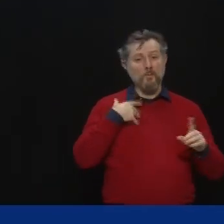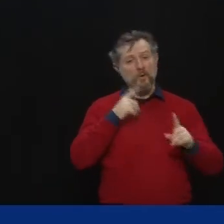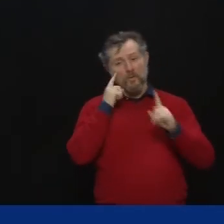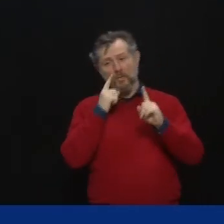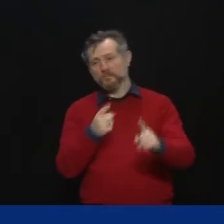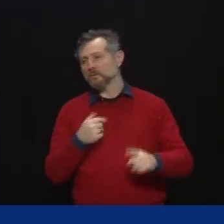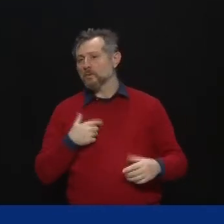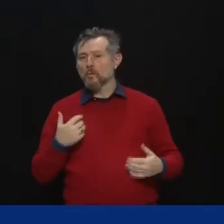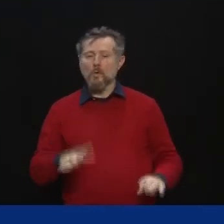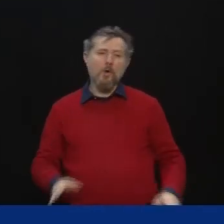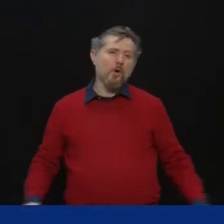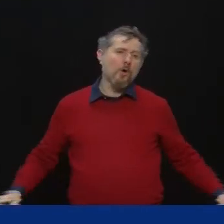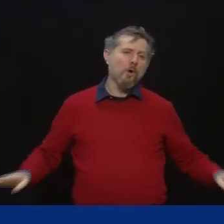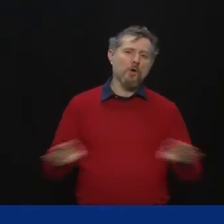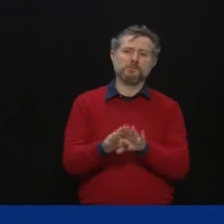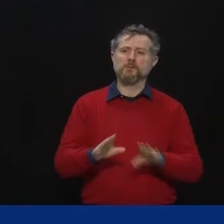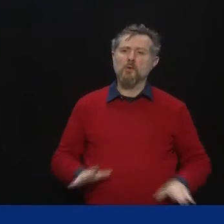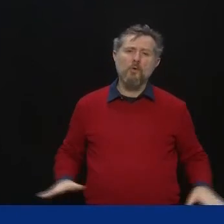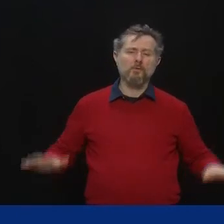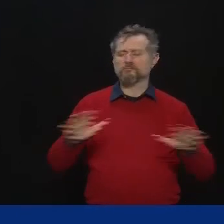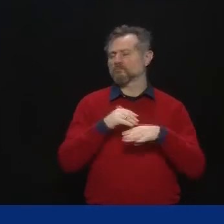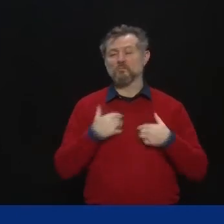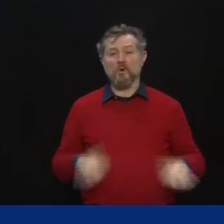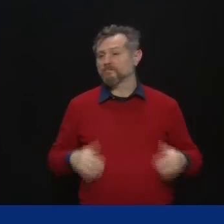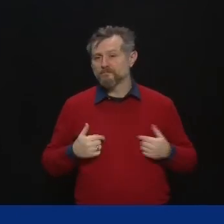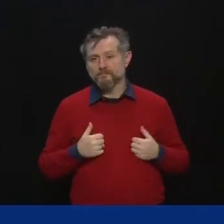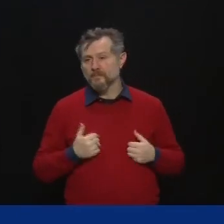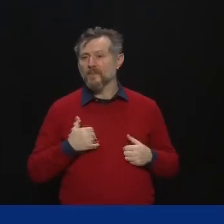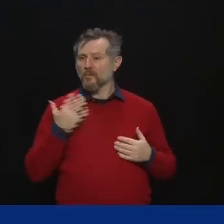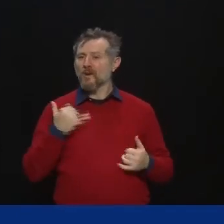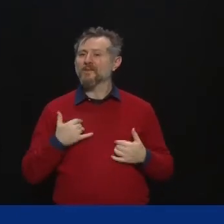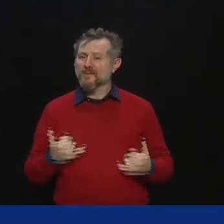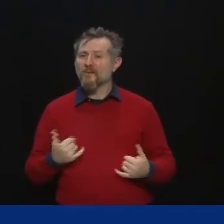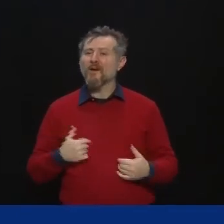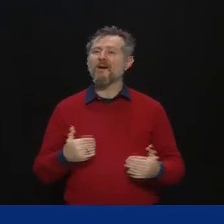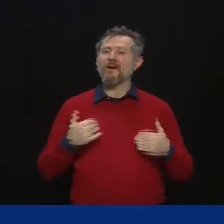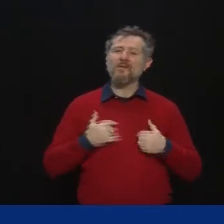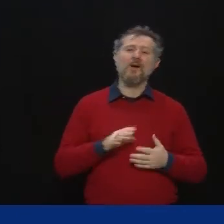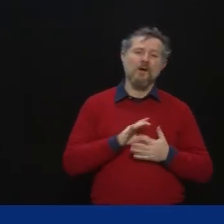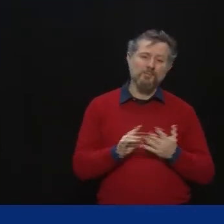POSITIVE, THEY WILL CERTAINLY DO THE RIGHT THING AND WE UNDERSTAND THAT.